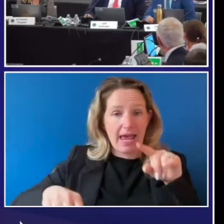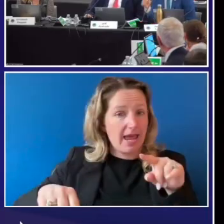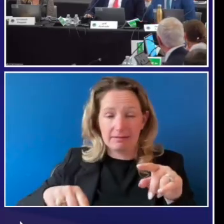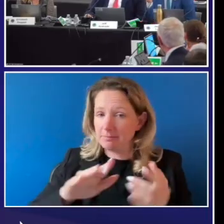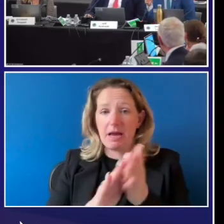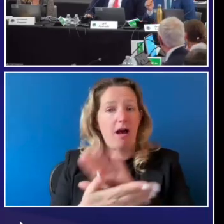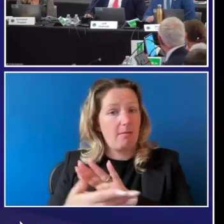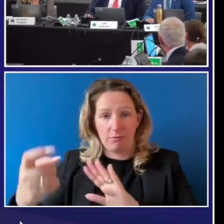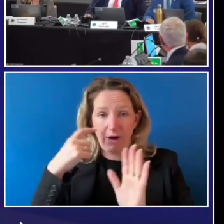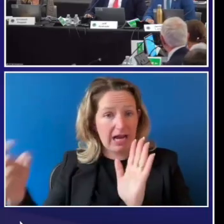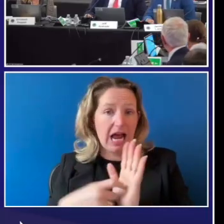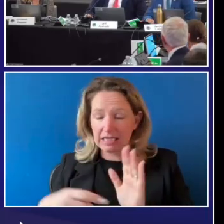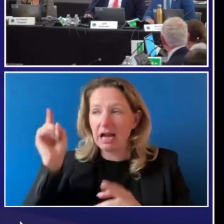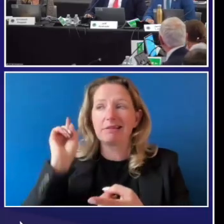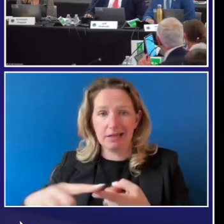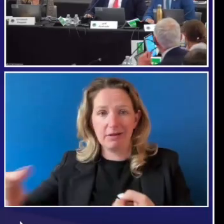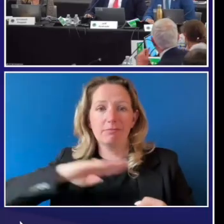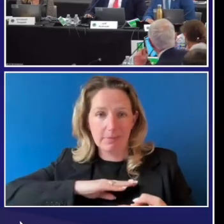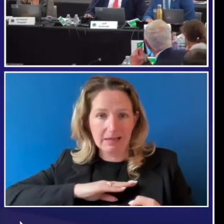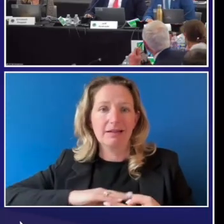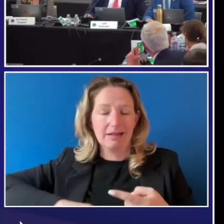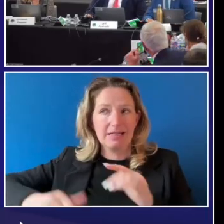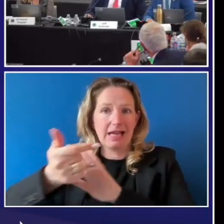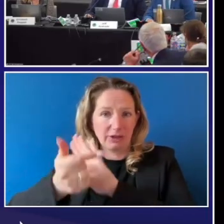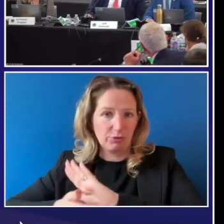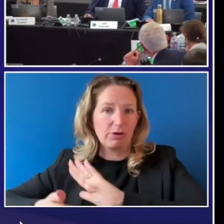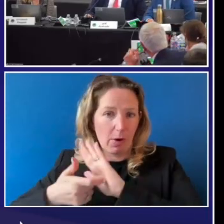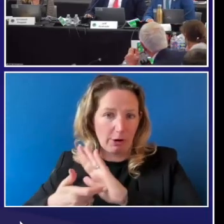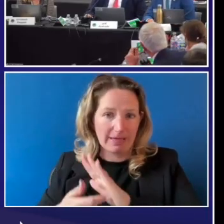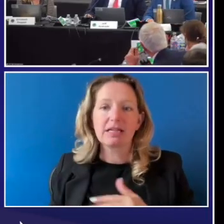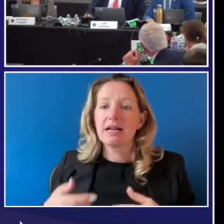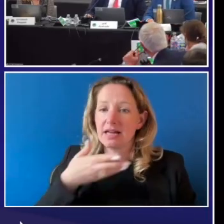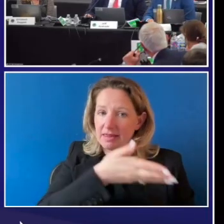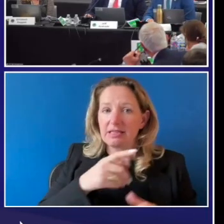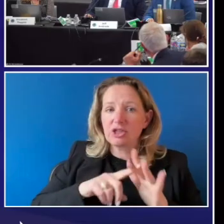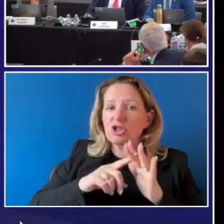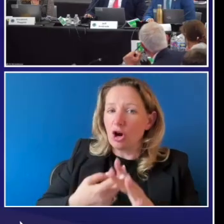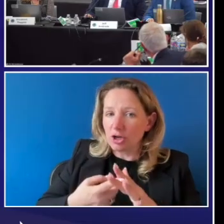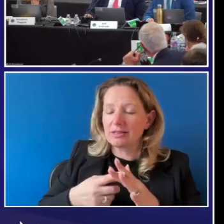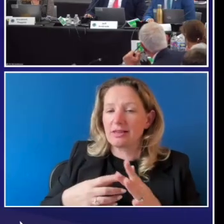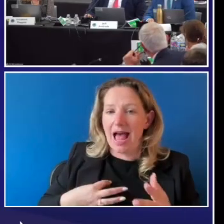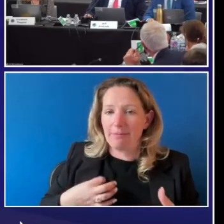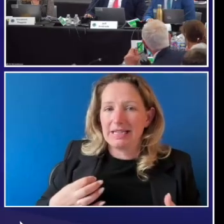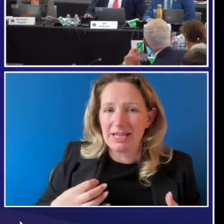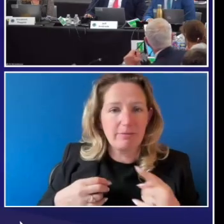Three of those things are statutory requirements. So this gets them in the door for the application process, but it does not get them recognized automatically.